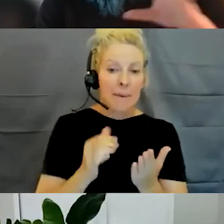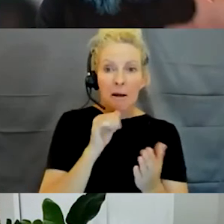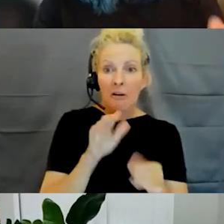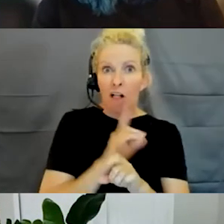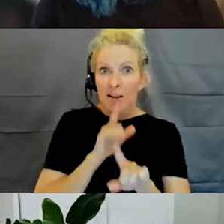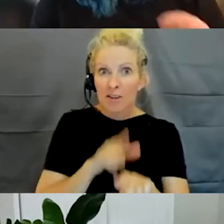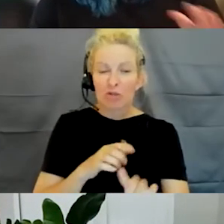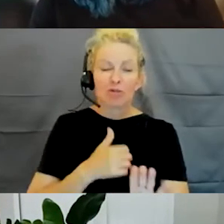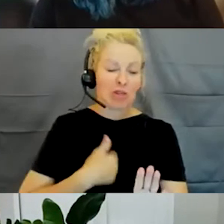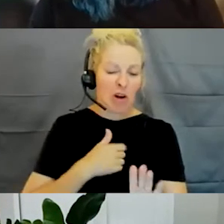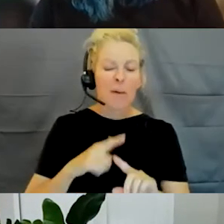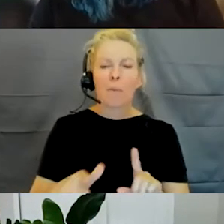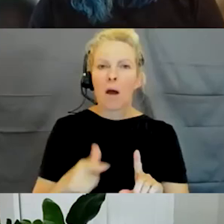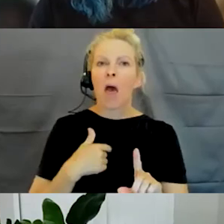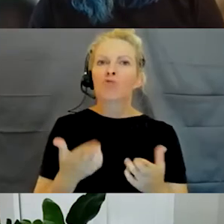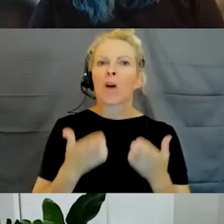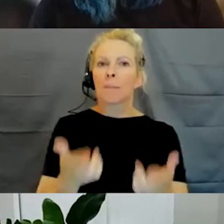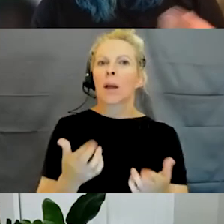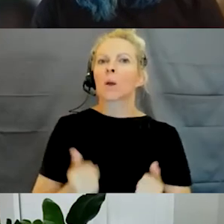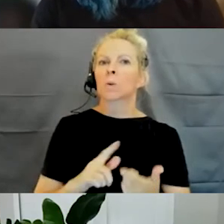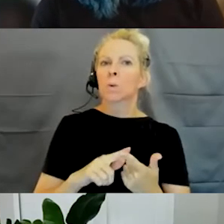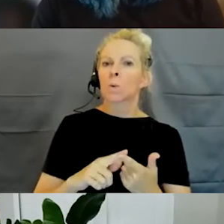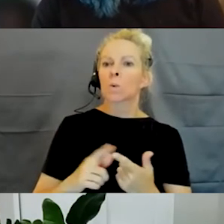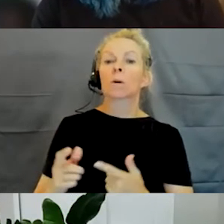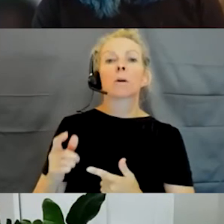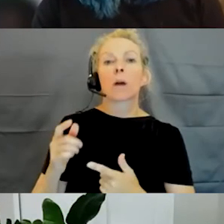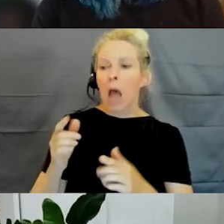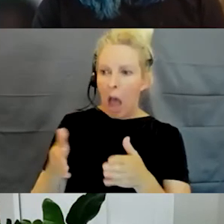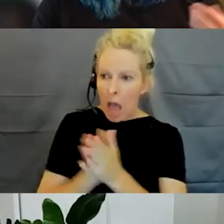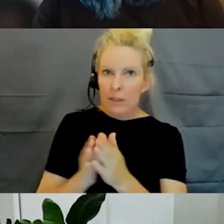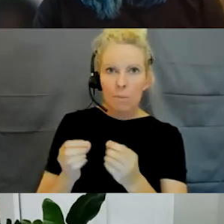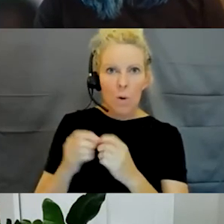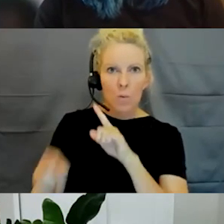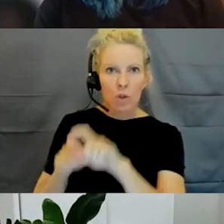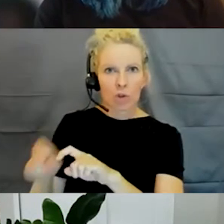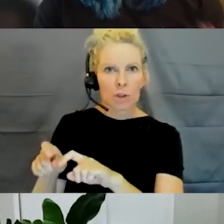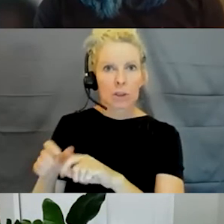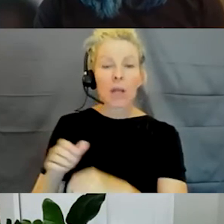would ask questions, I would push back on that a little bit because the HTML is always preferred,